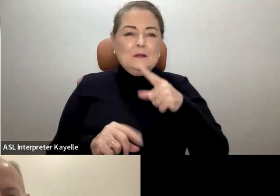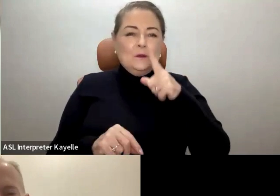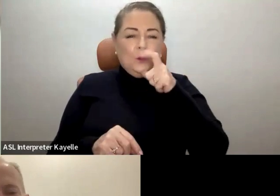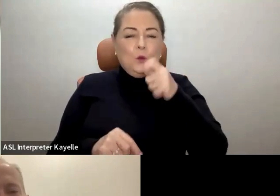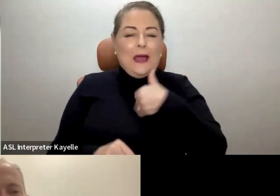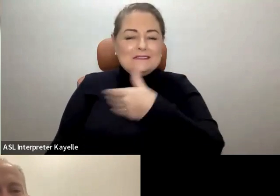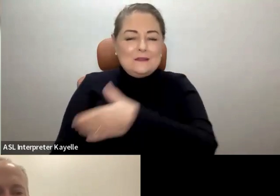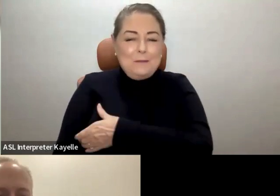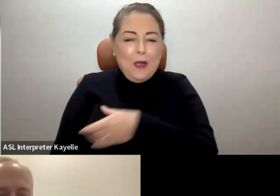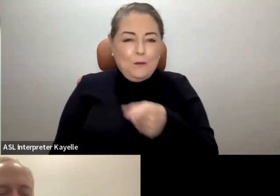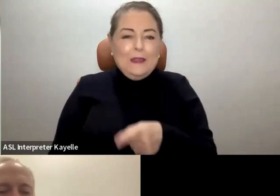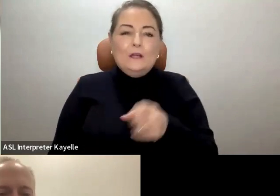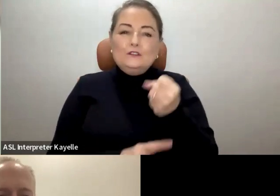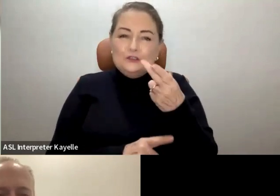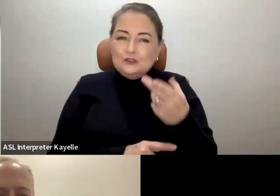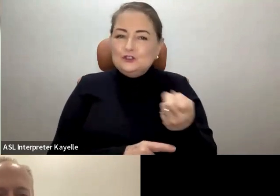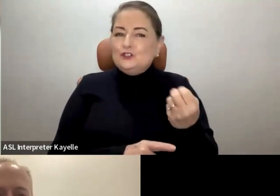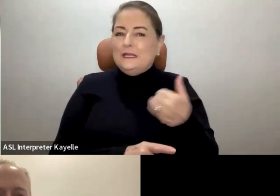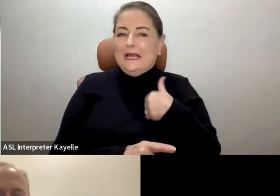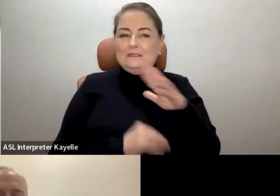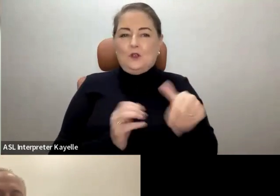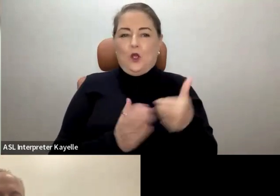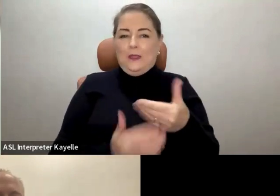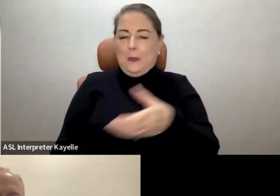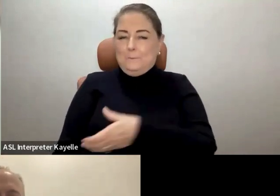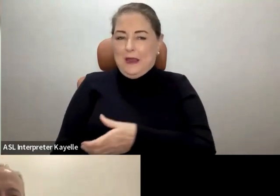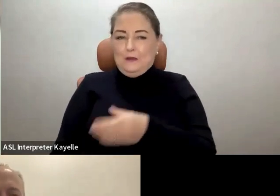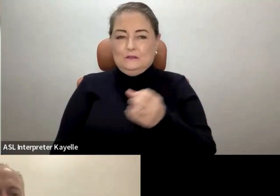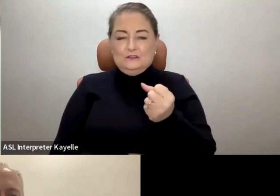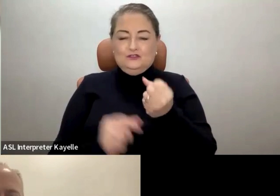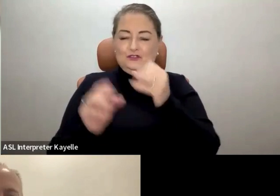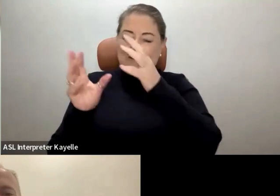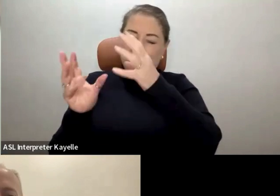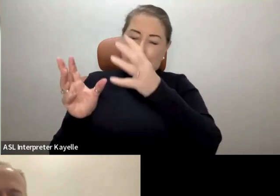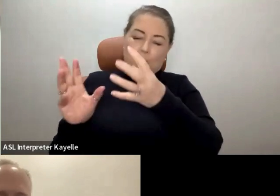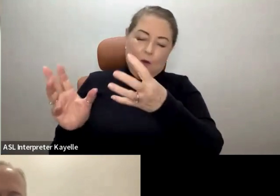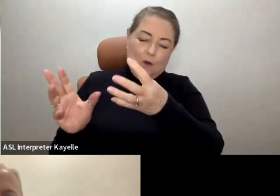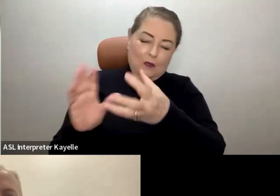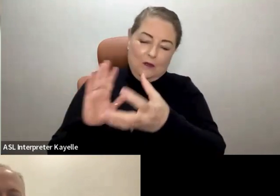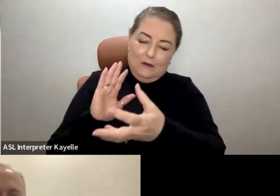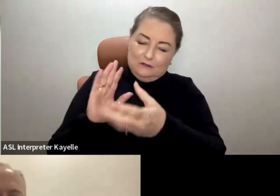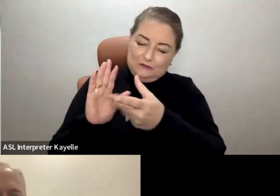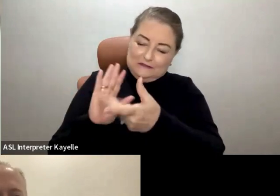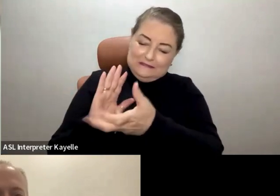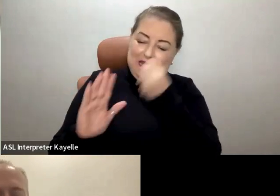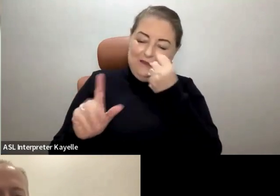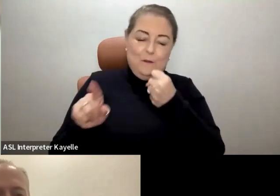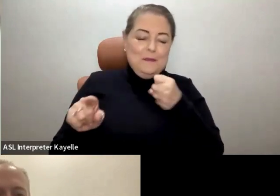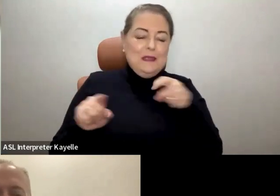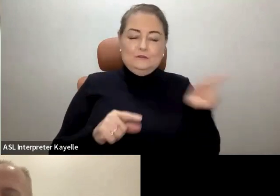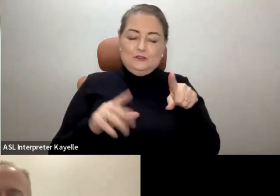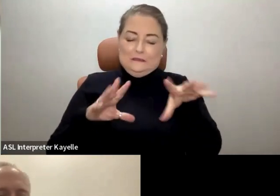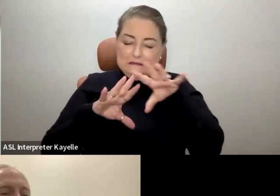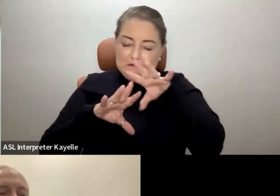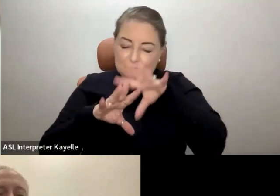there? She has all she holds all the power she has taken. It's her voice she she has control over that situation and flips